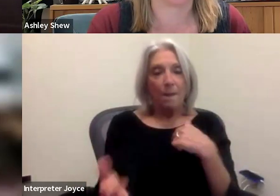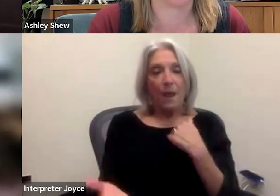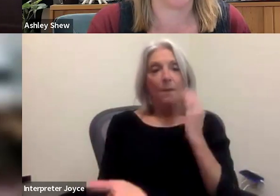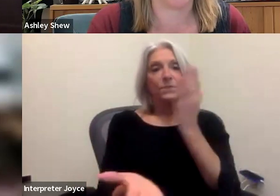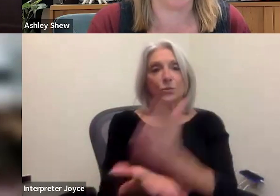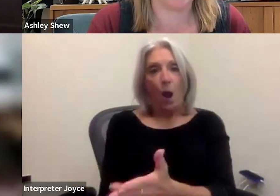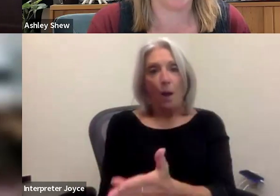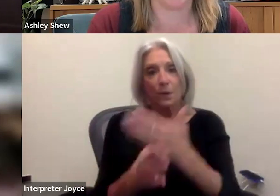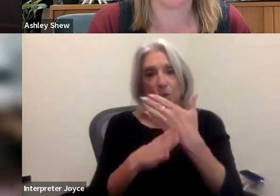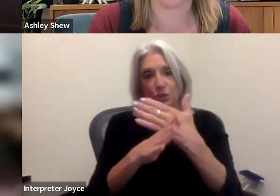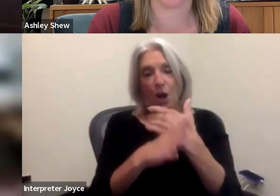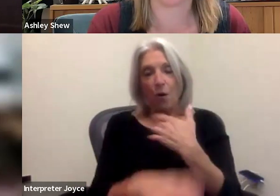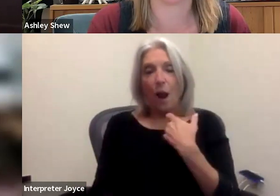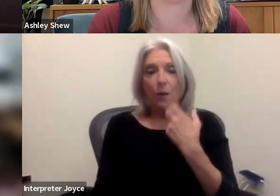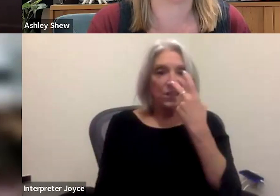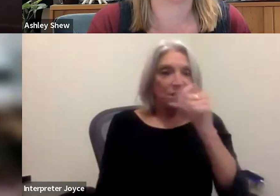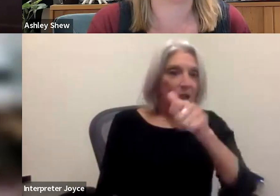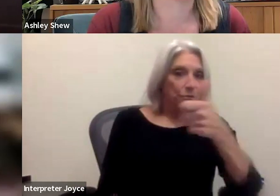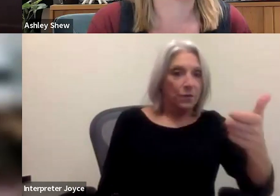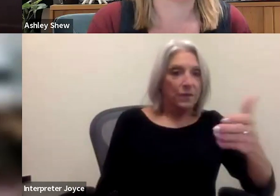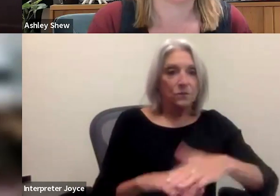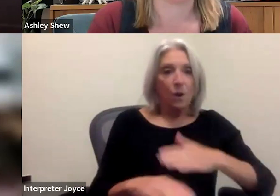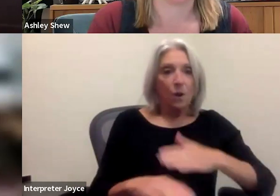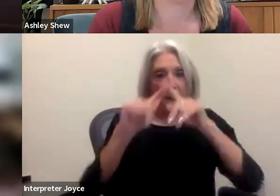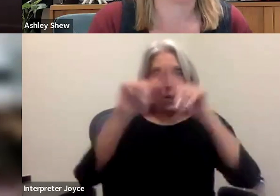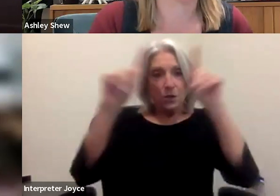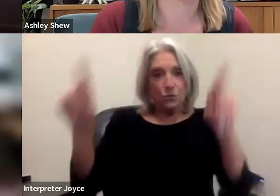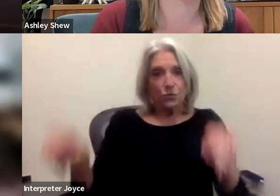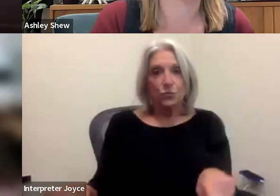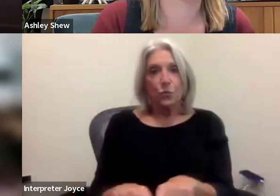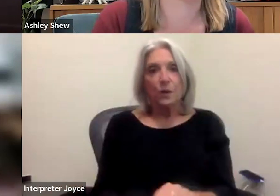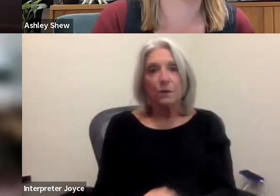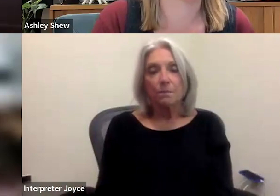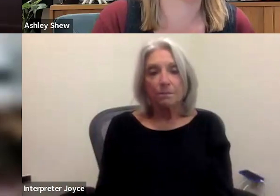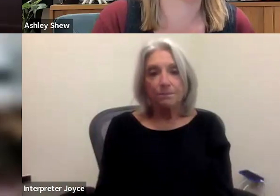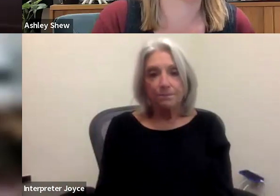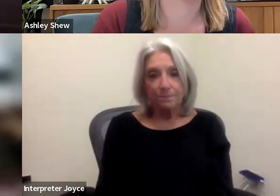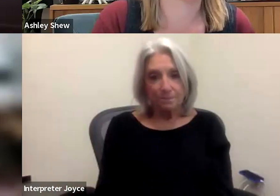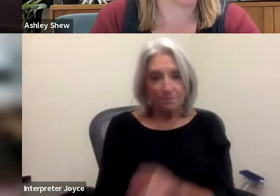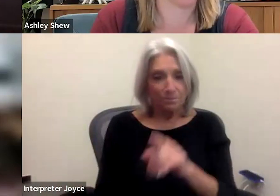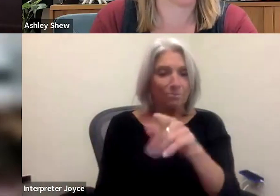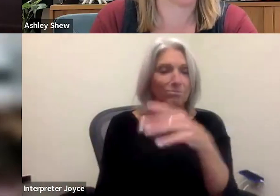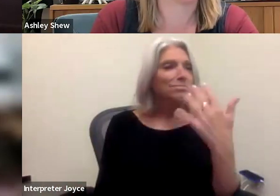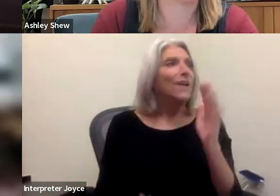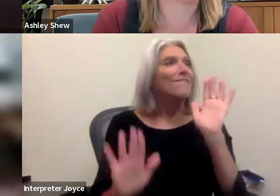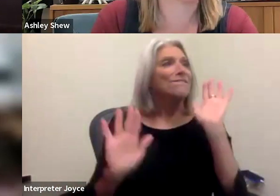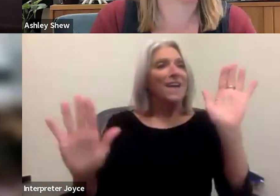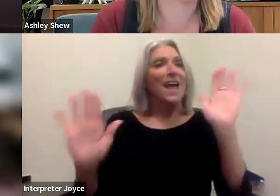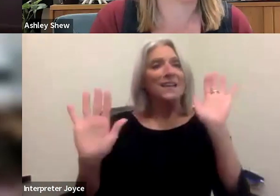see other things on my screen. That was fantastic. Thank you so much.